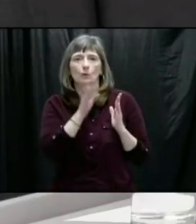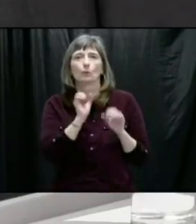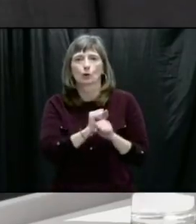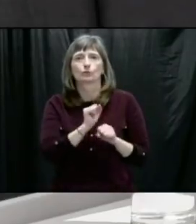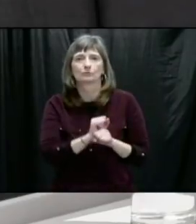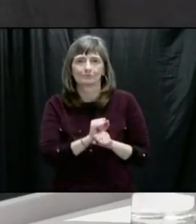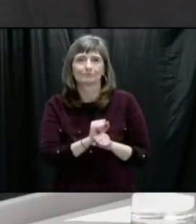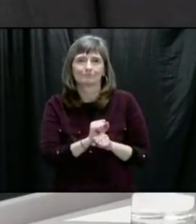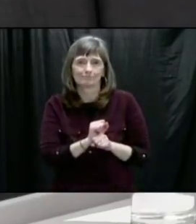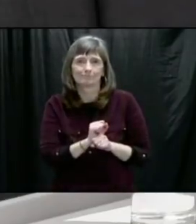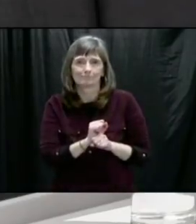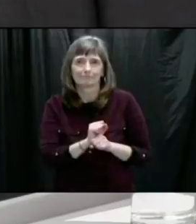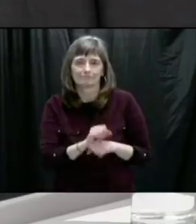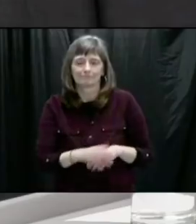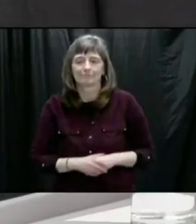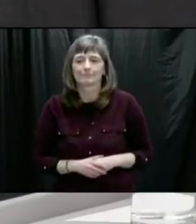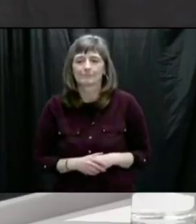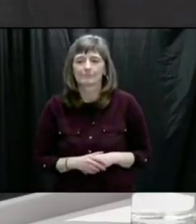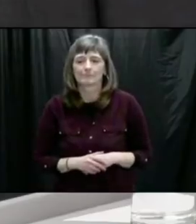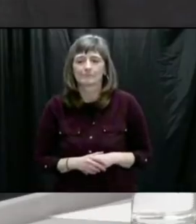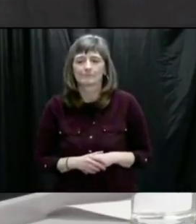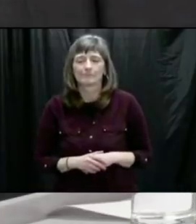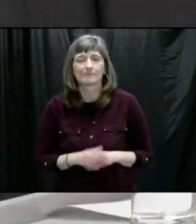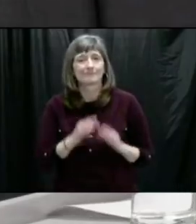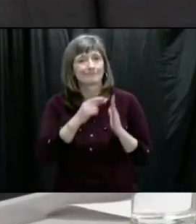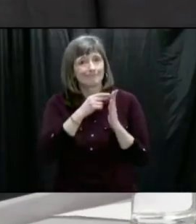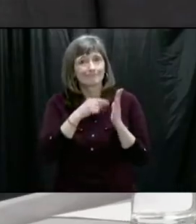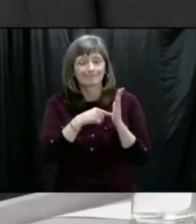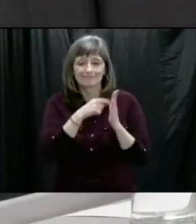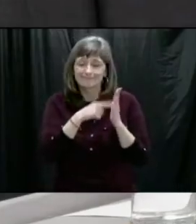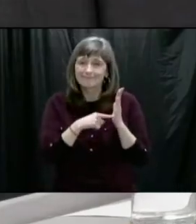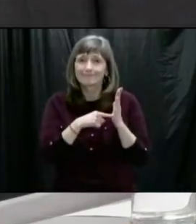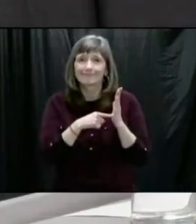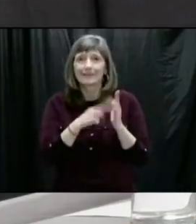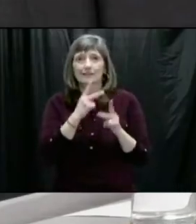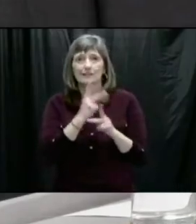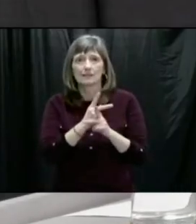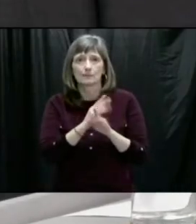ARE WHAT WILL WORK TO REDUCE THE SPREAD OF COVID-19 IN OUR PROVINCE.